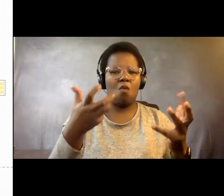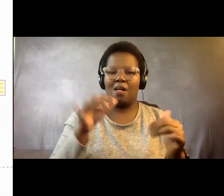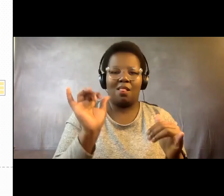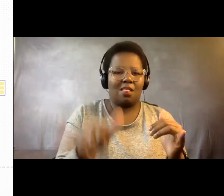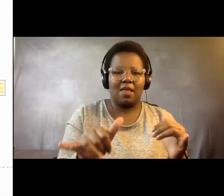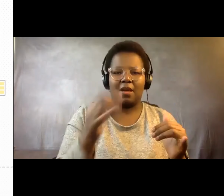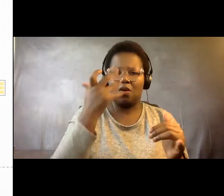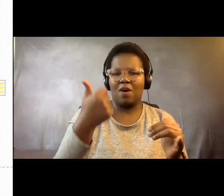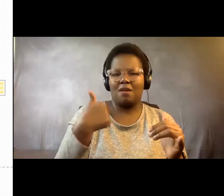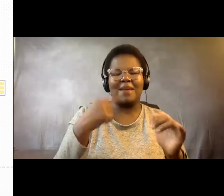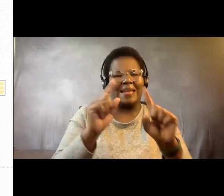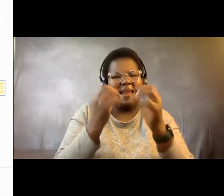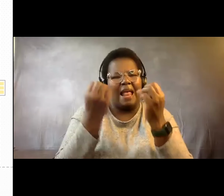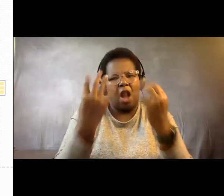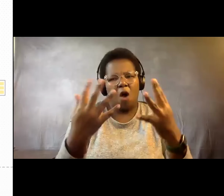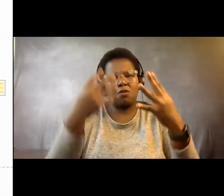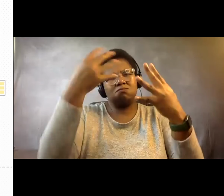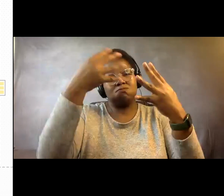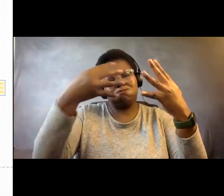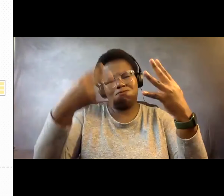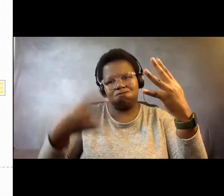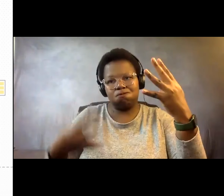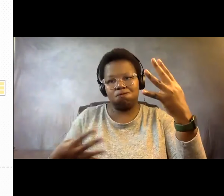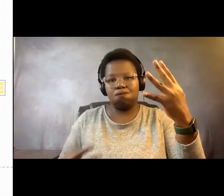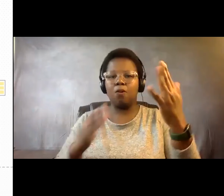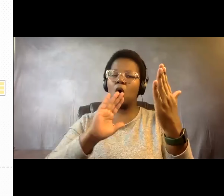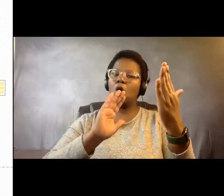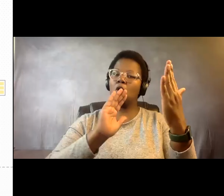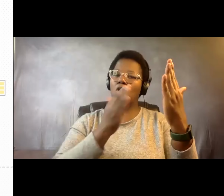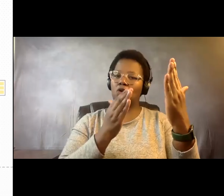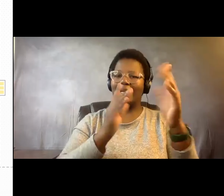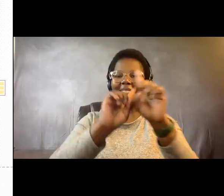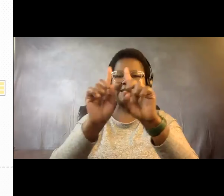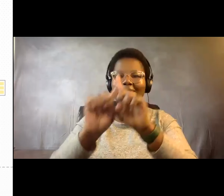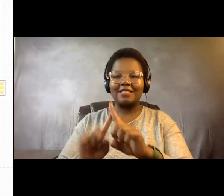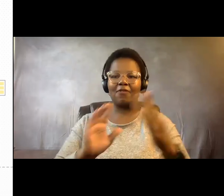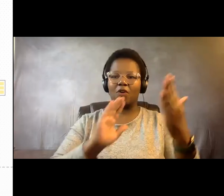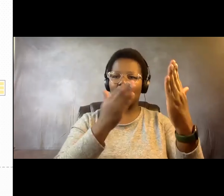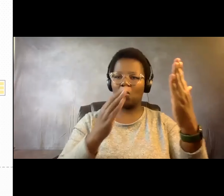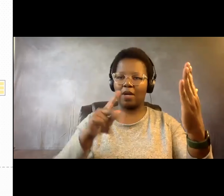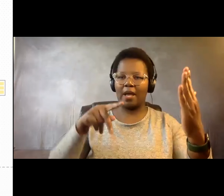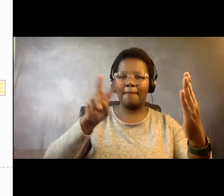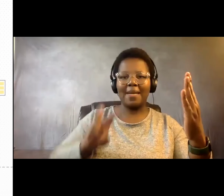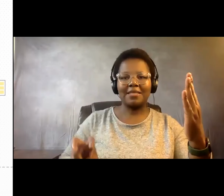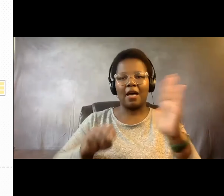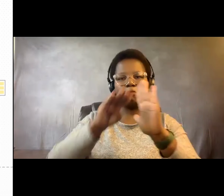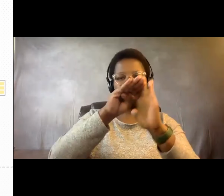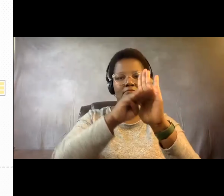cooking recipe websites - for a lot of other cooking pizza recipe - and it might be annoying to have the